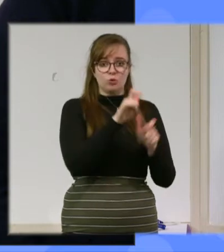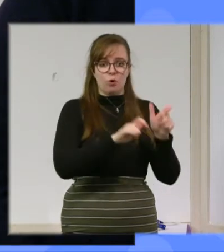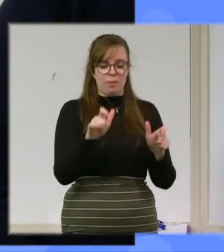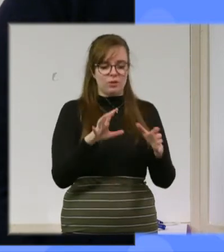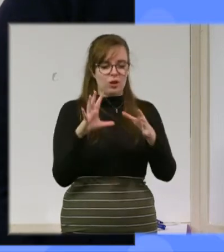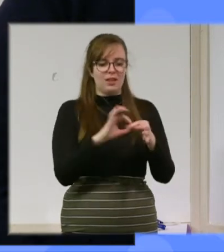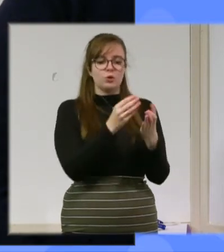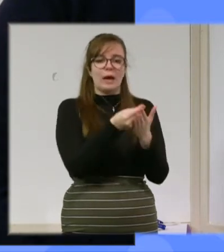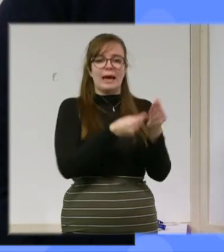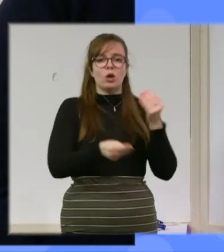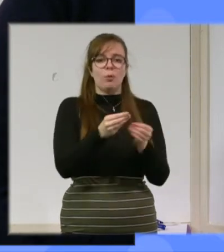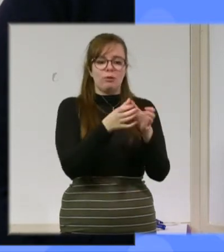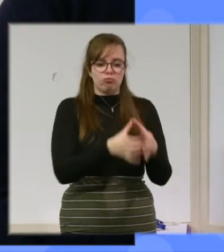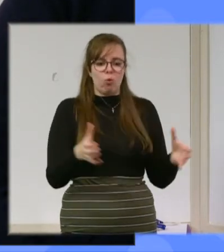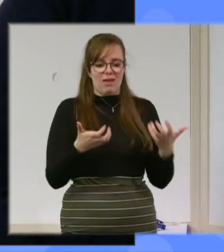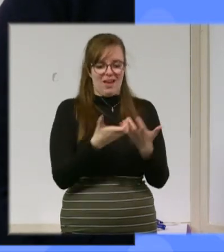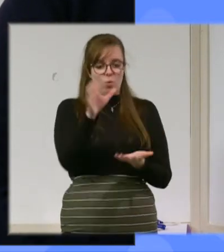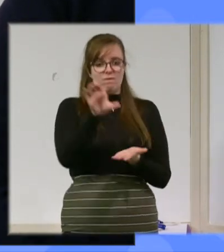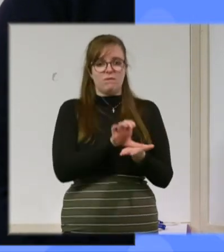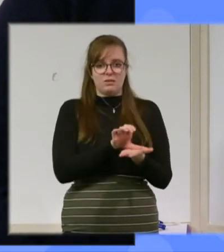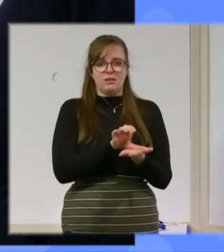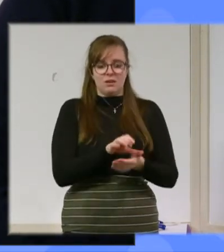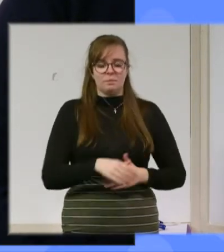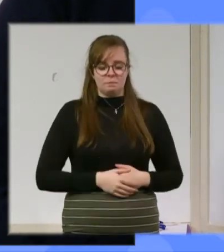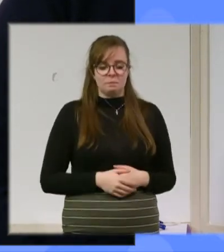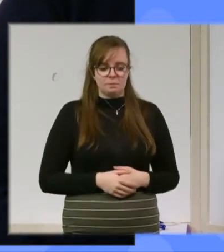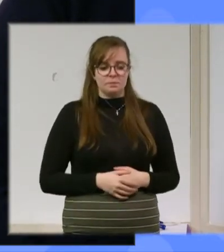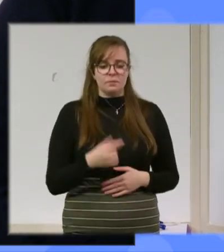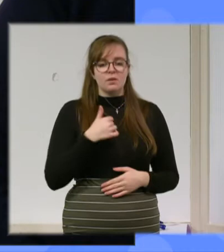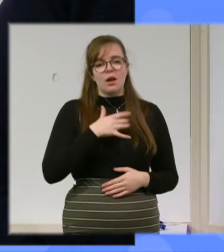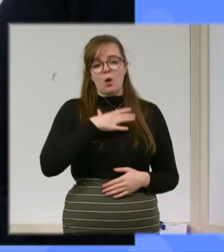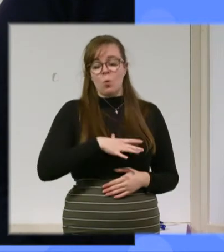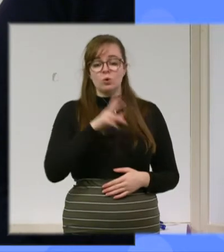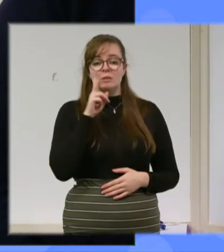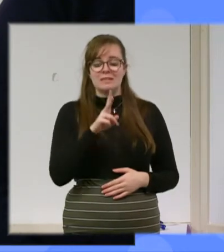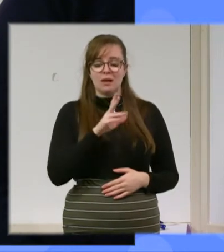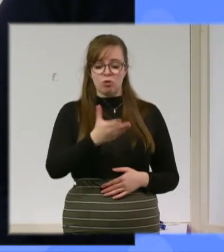actually how they're currently funded I very much want to see the right to food